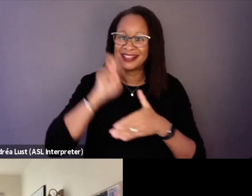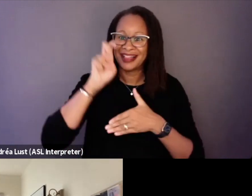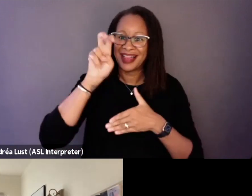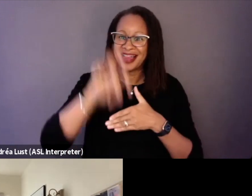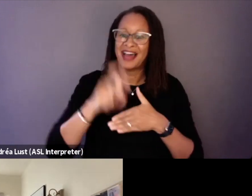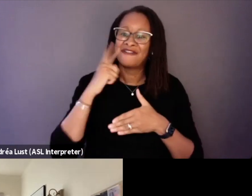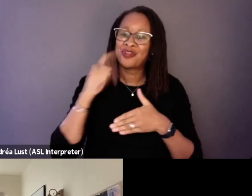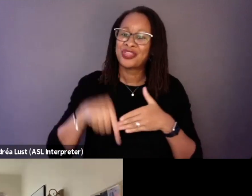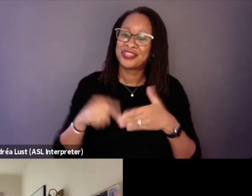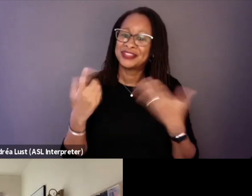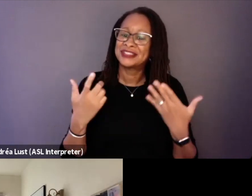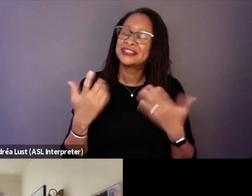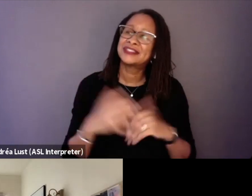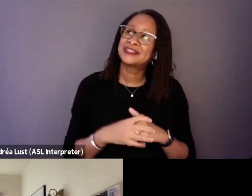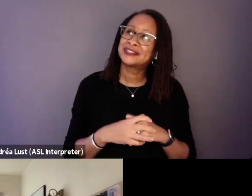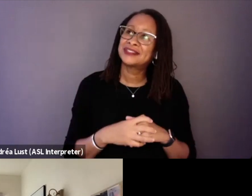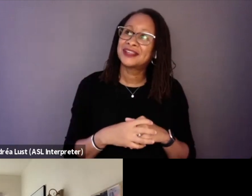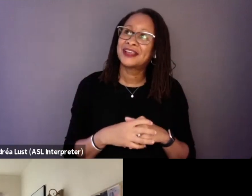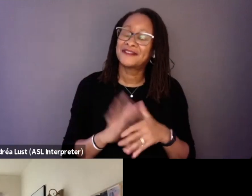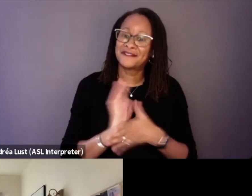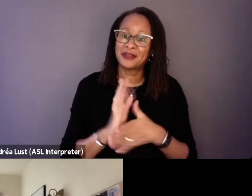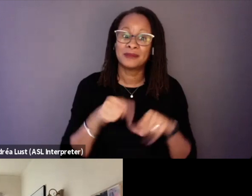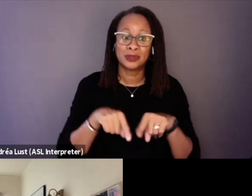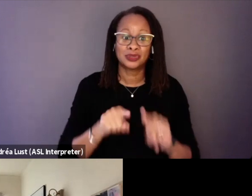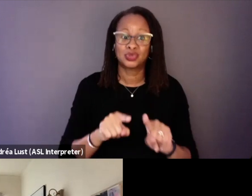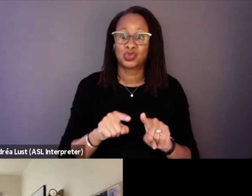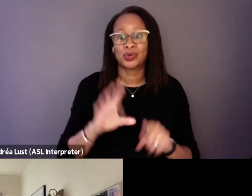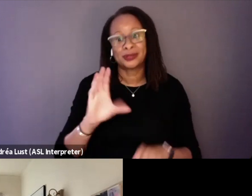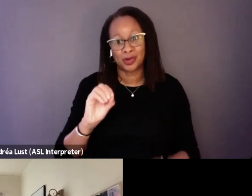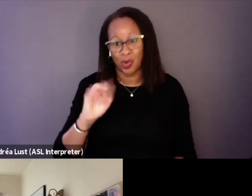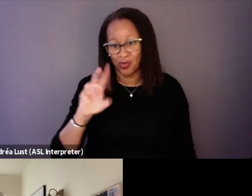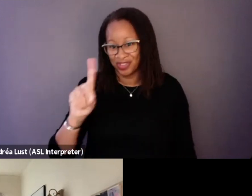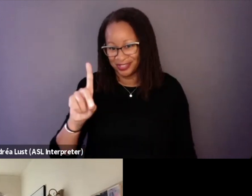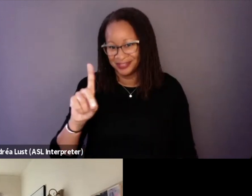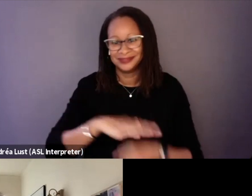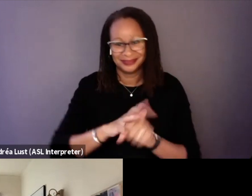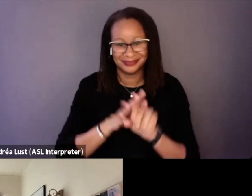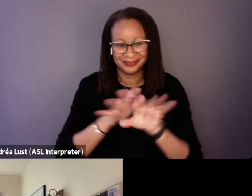and it was during COVID and was during online.